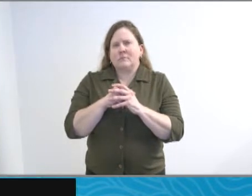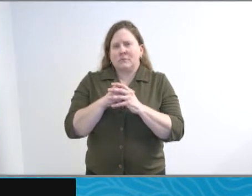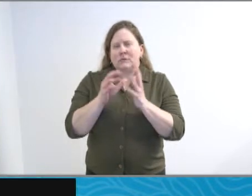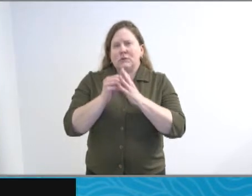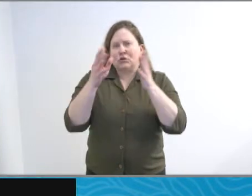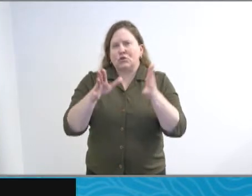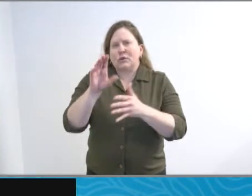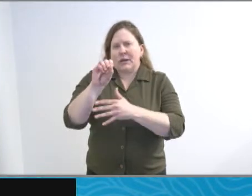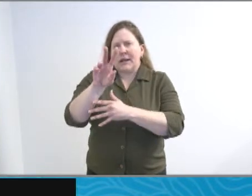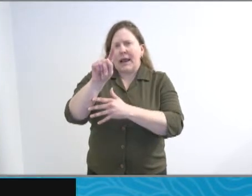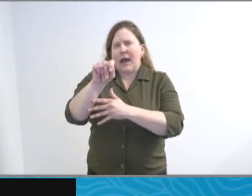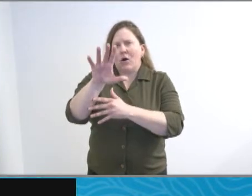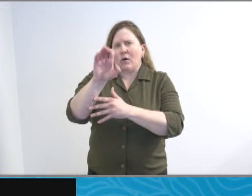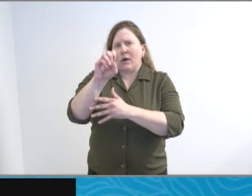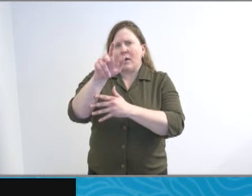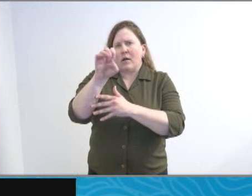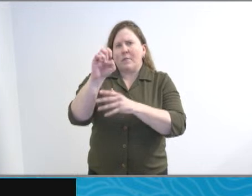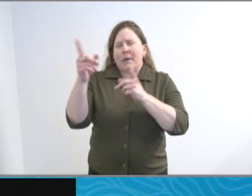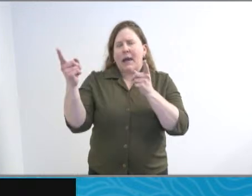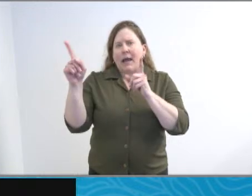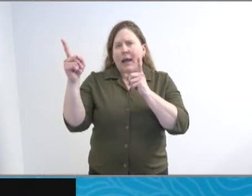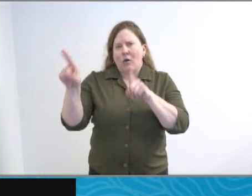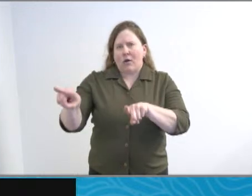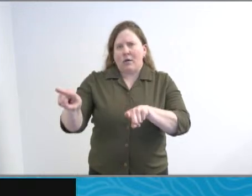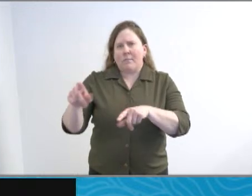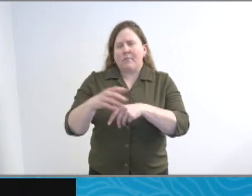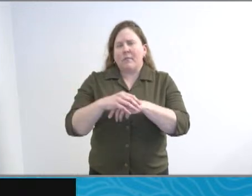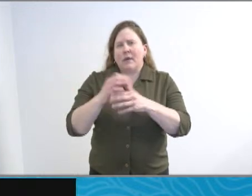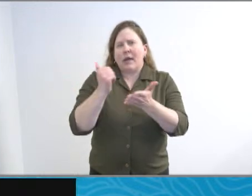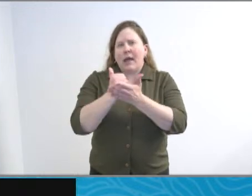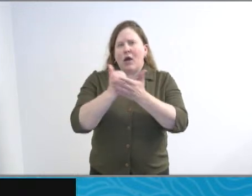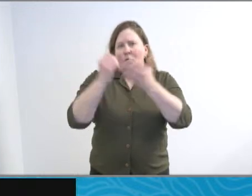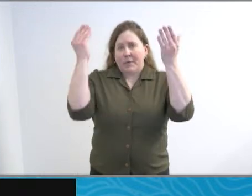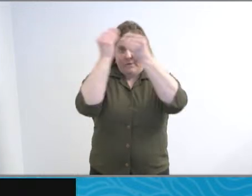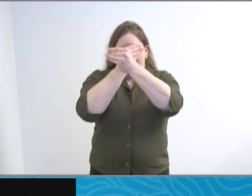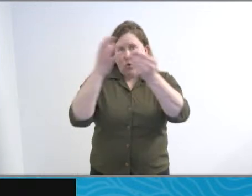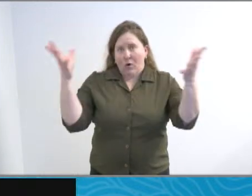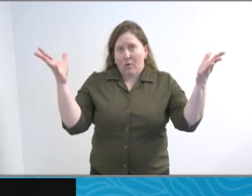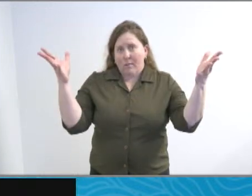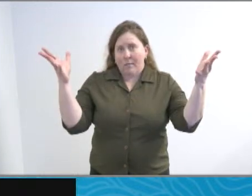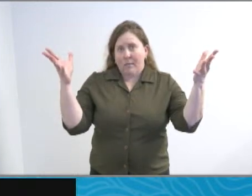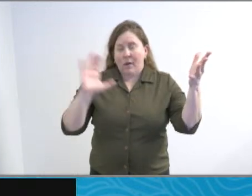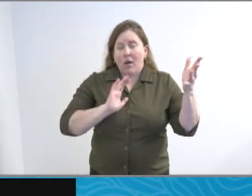how they, those two sets help inform. And so that our job as our staff